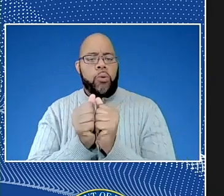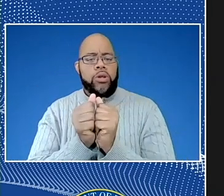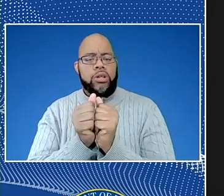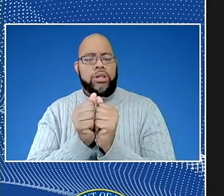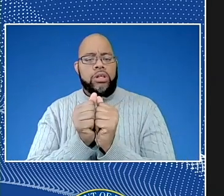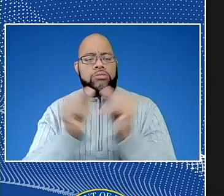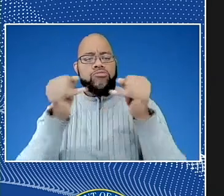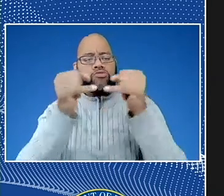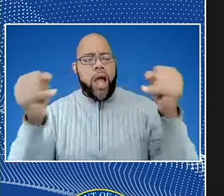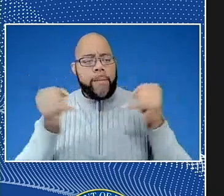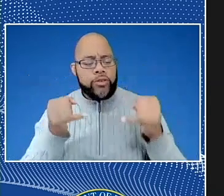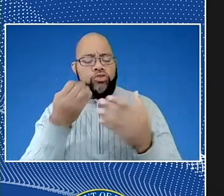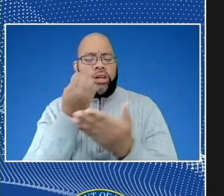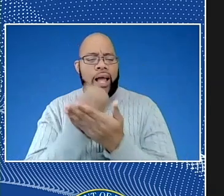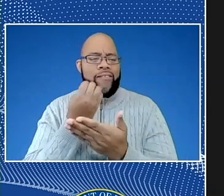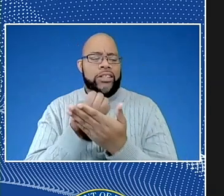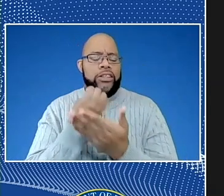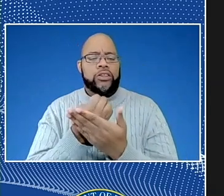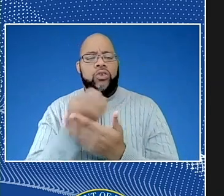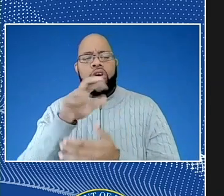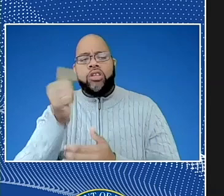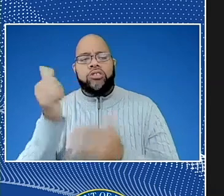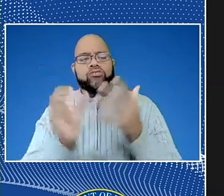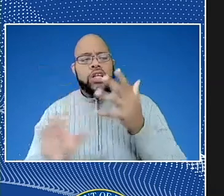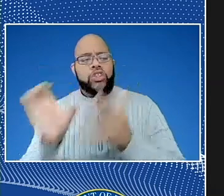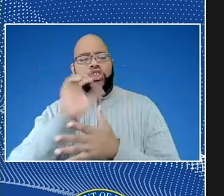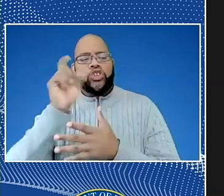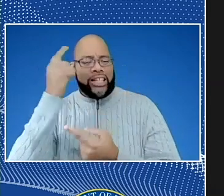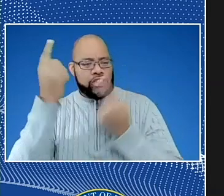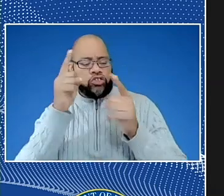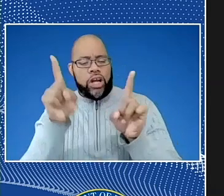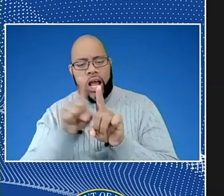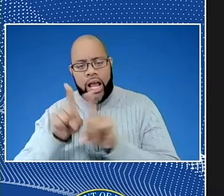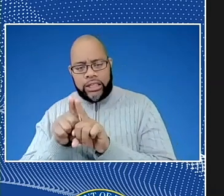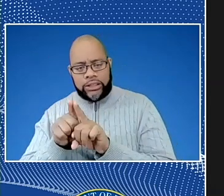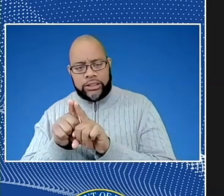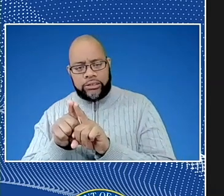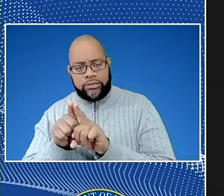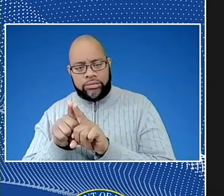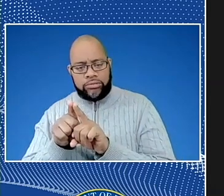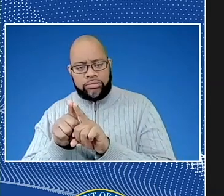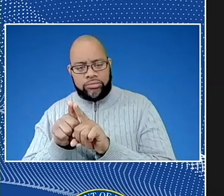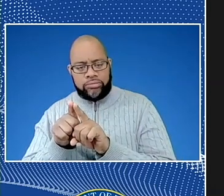evidence, or other criteria should be considered as they think about the design of part C.